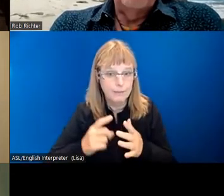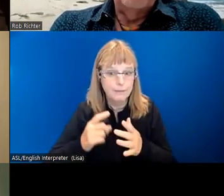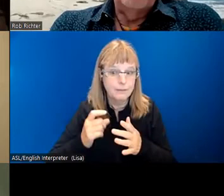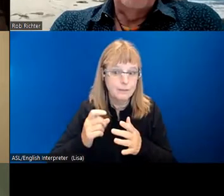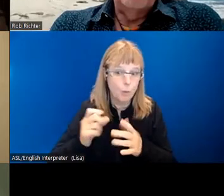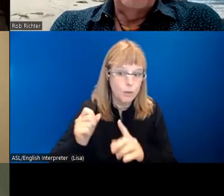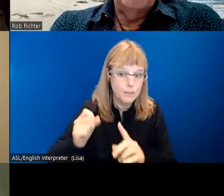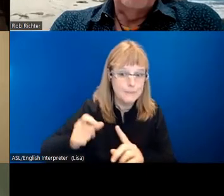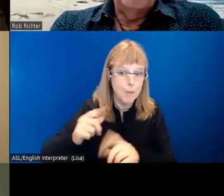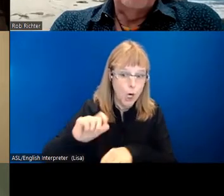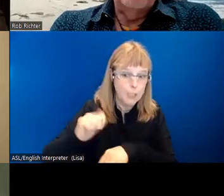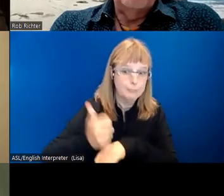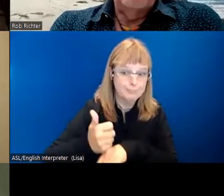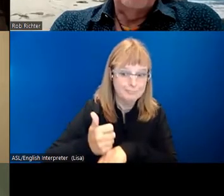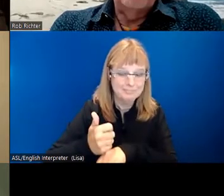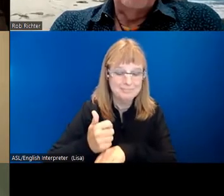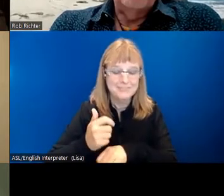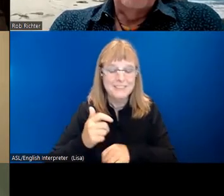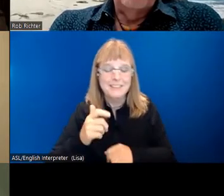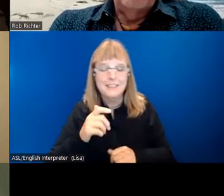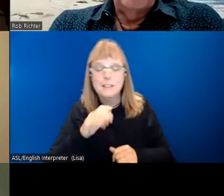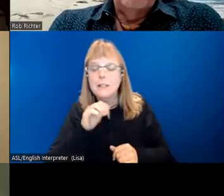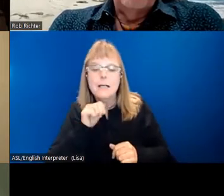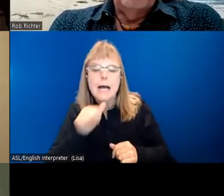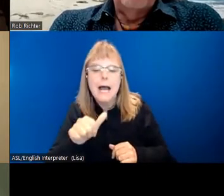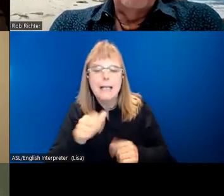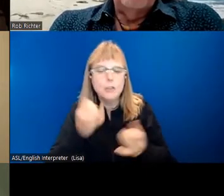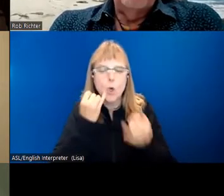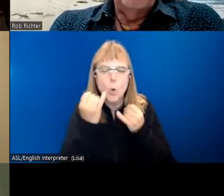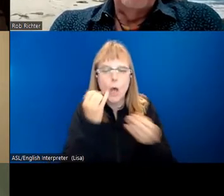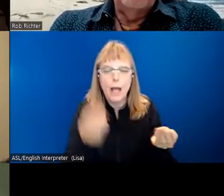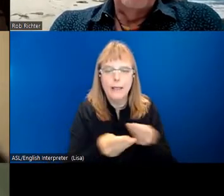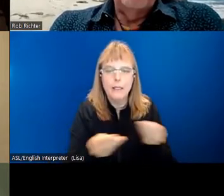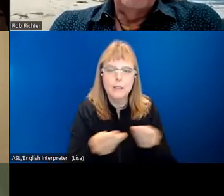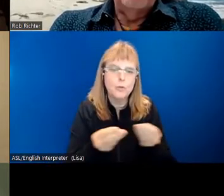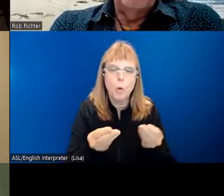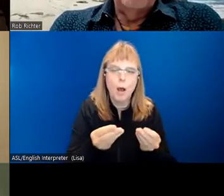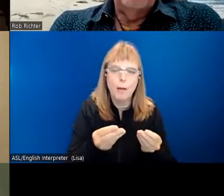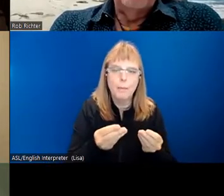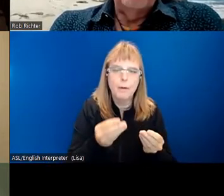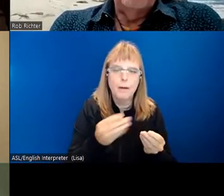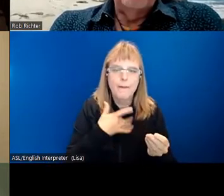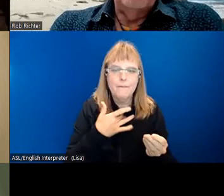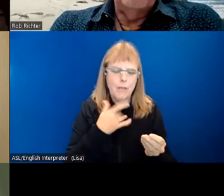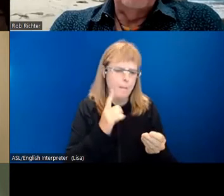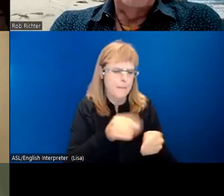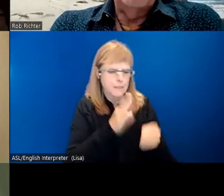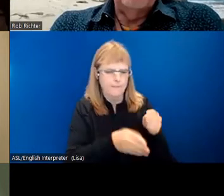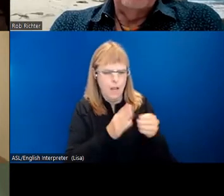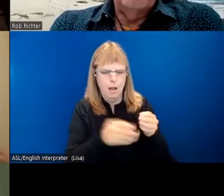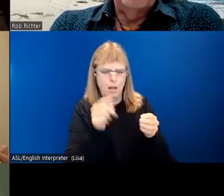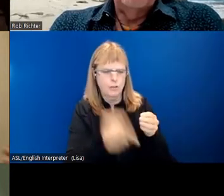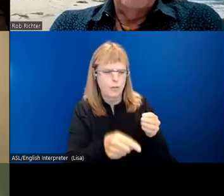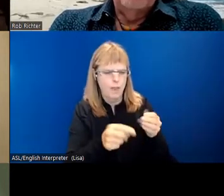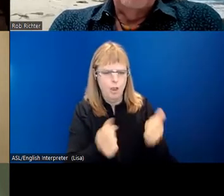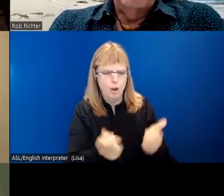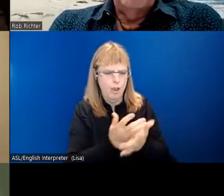and not try to treat Idea Swap as the place everything needs to be finalized and happen, but just to stay,